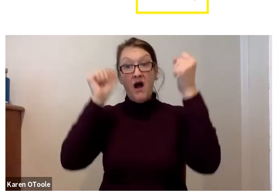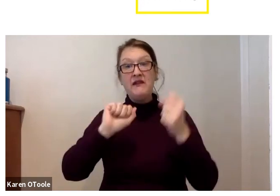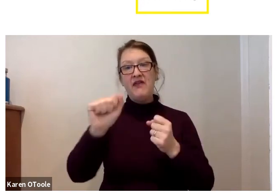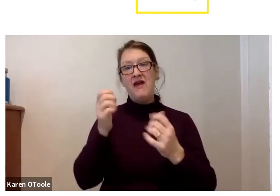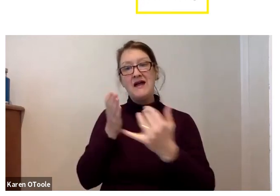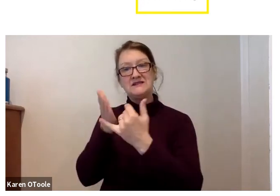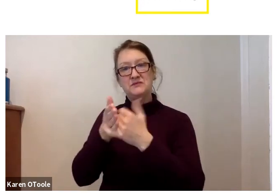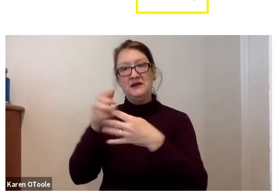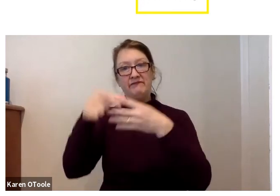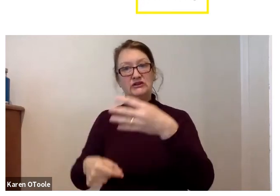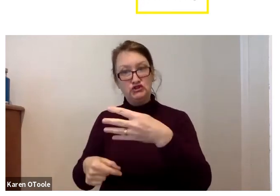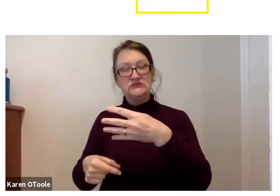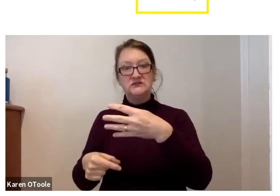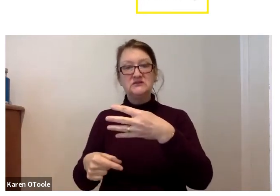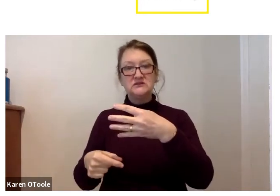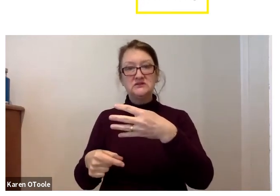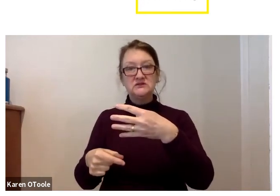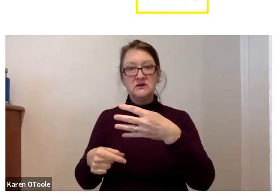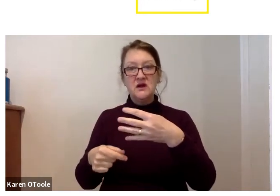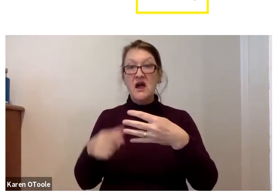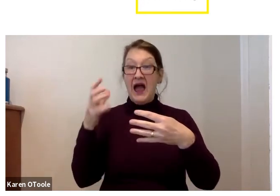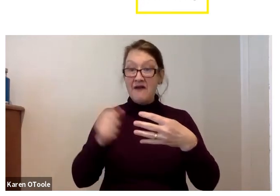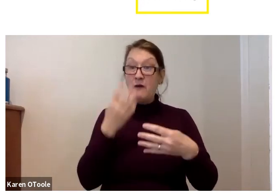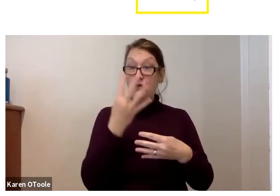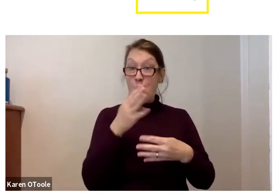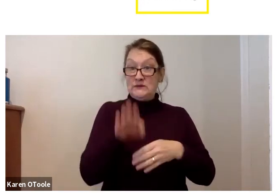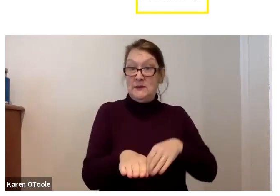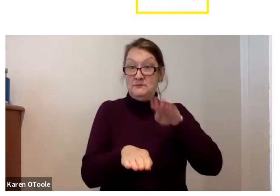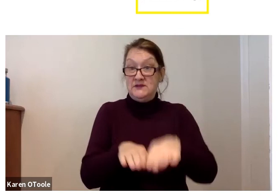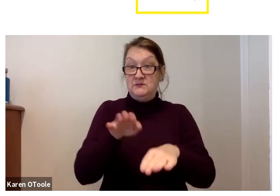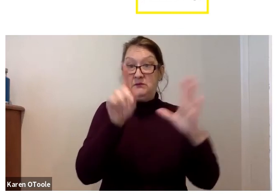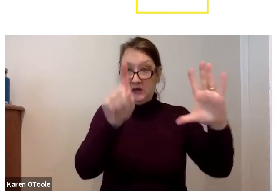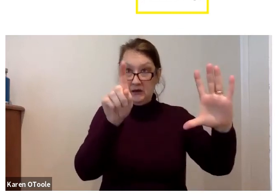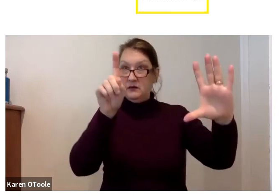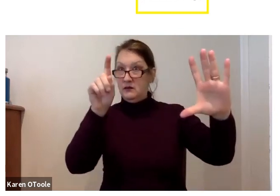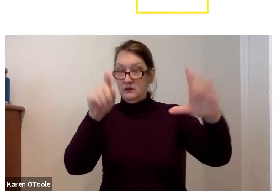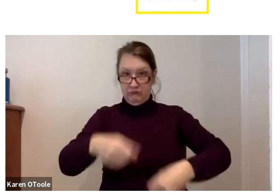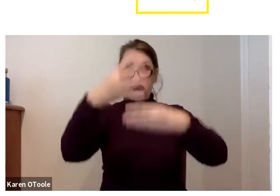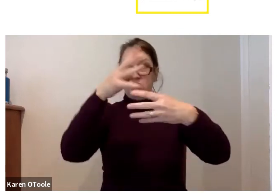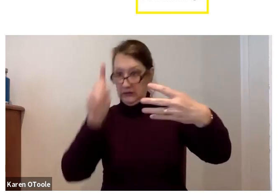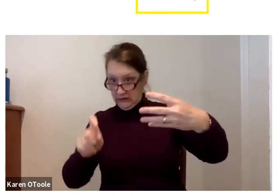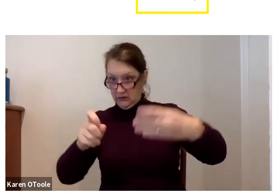It is a four step process. Again, I just did it quickly on my Instagram.